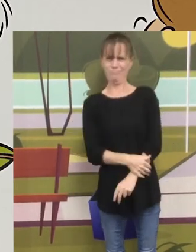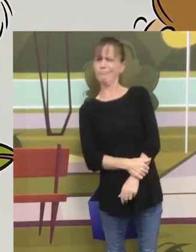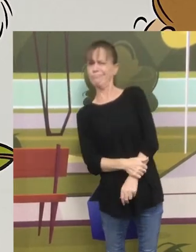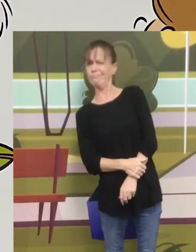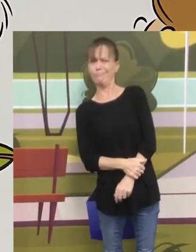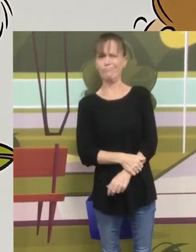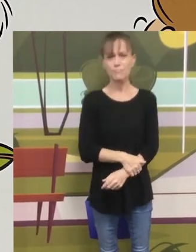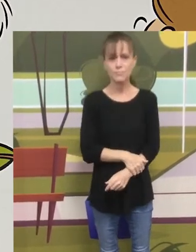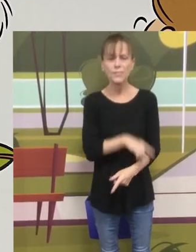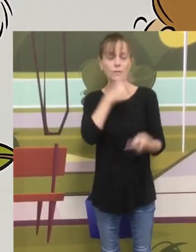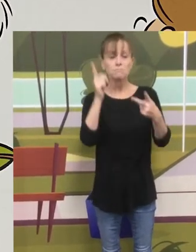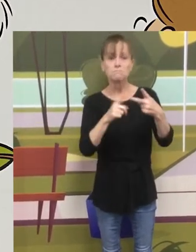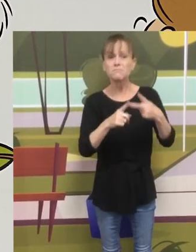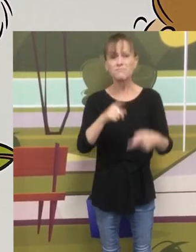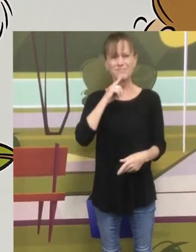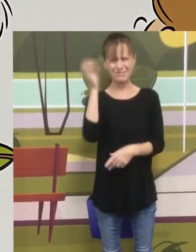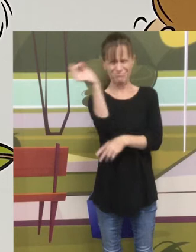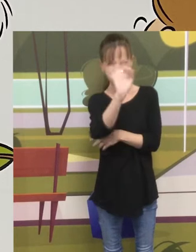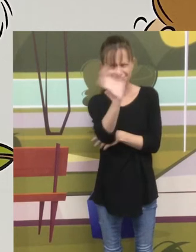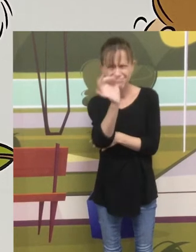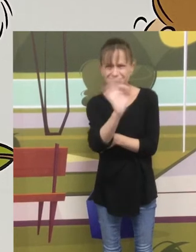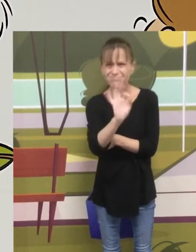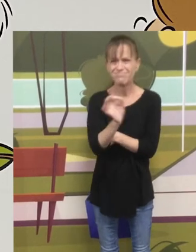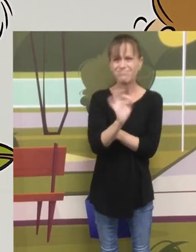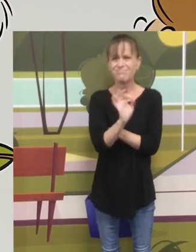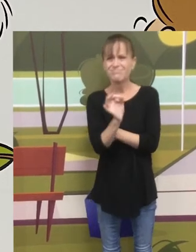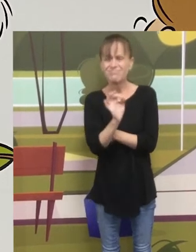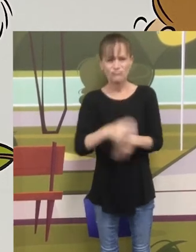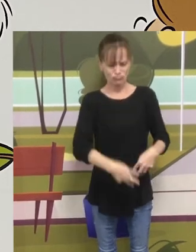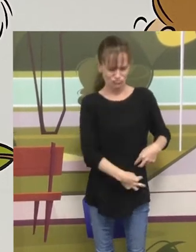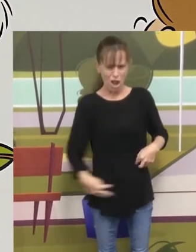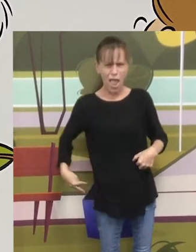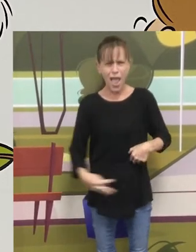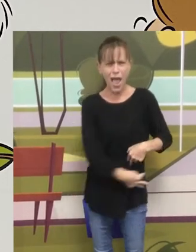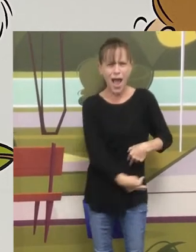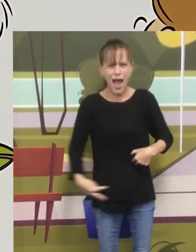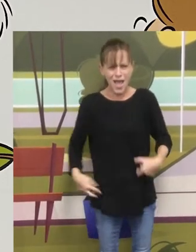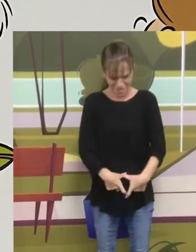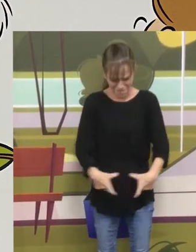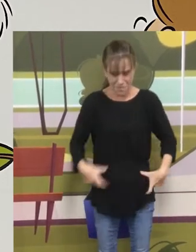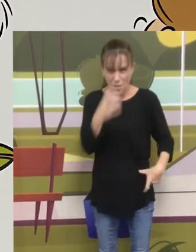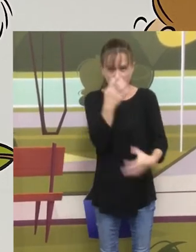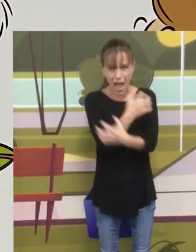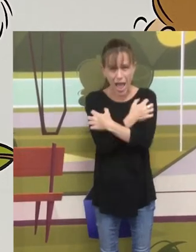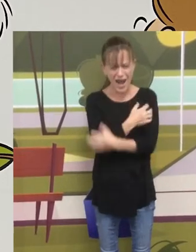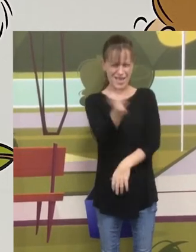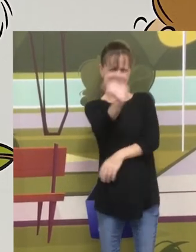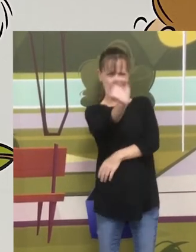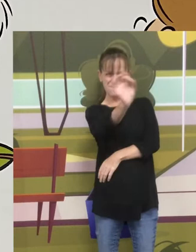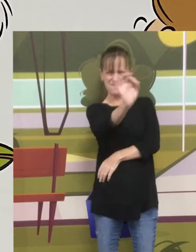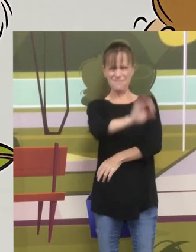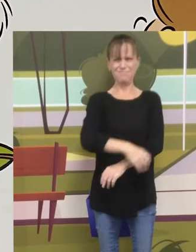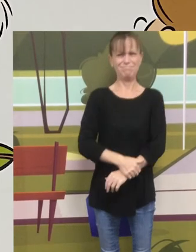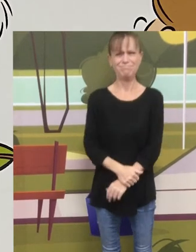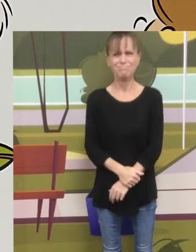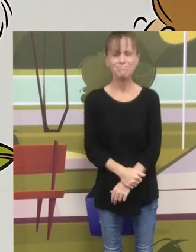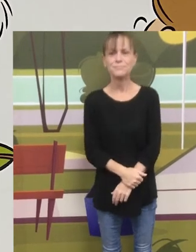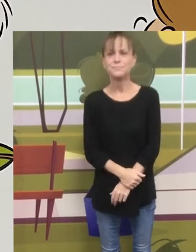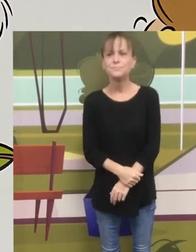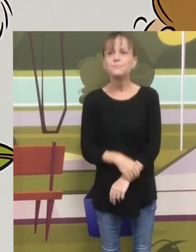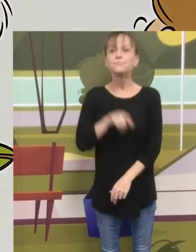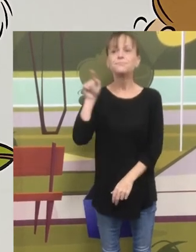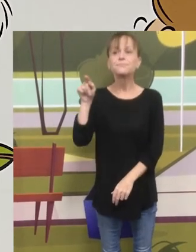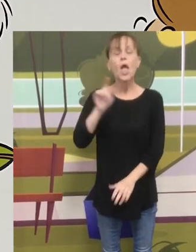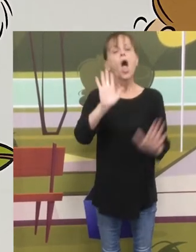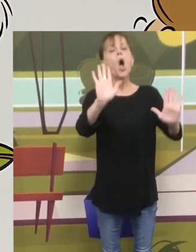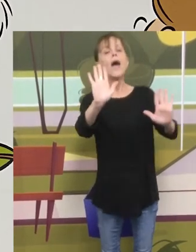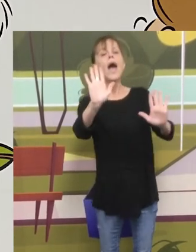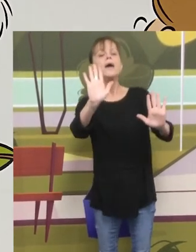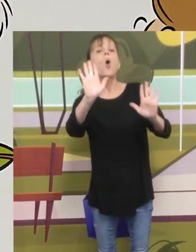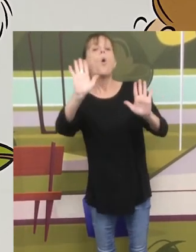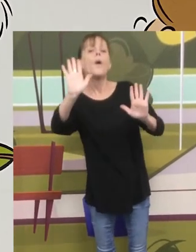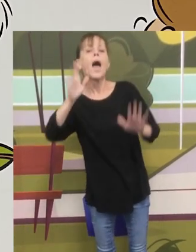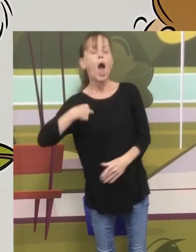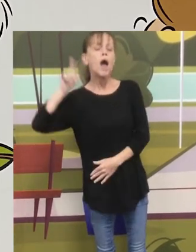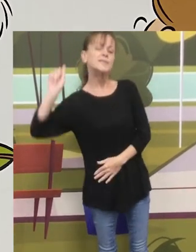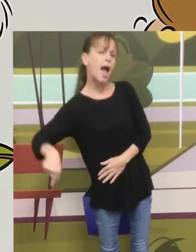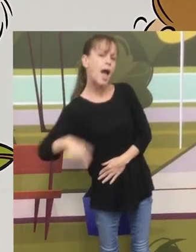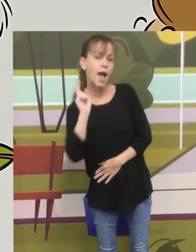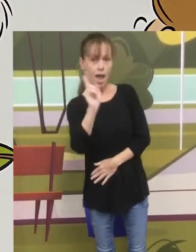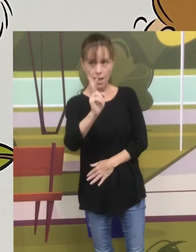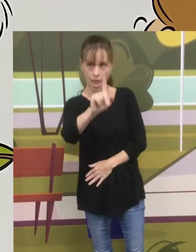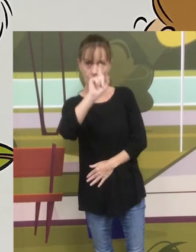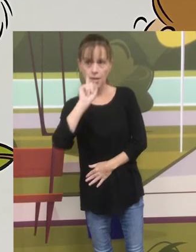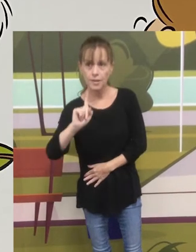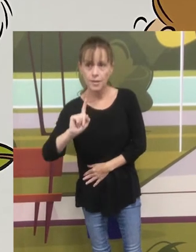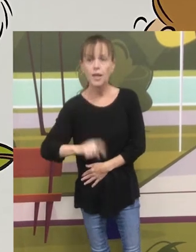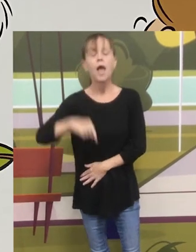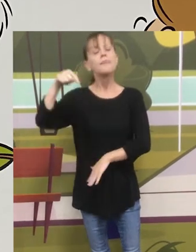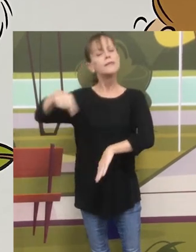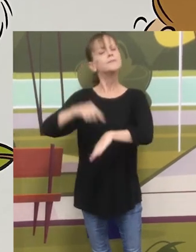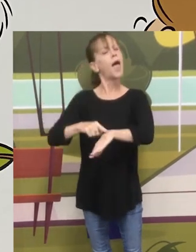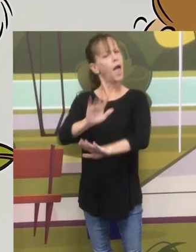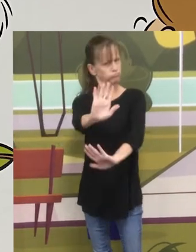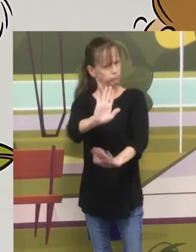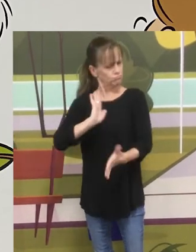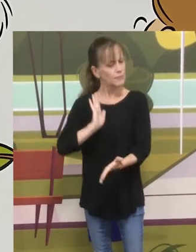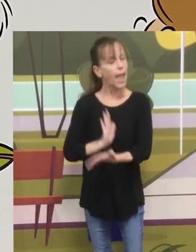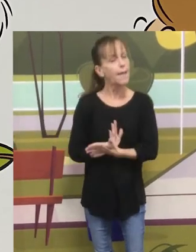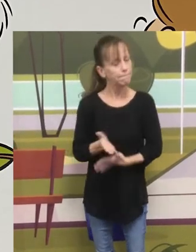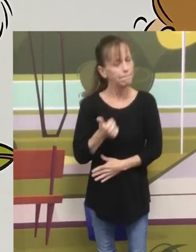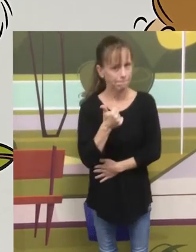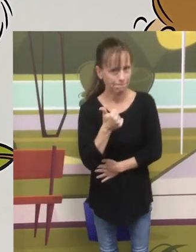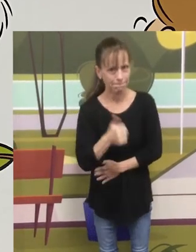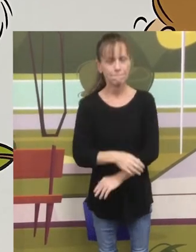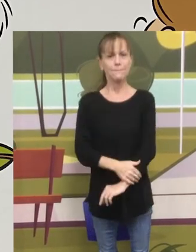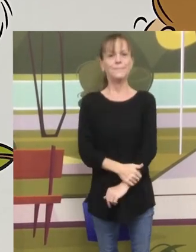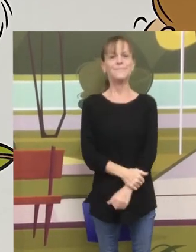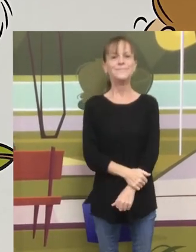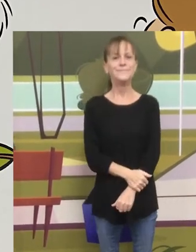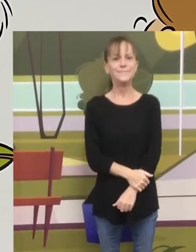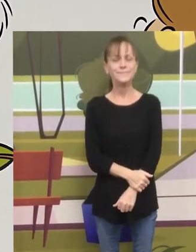I will start again for you, this time it will all be true.